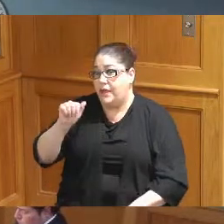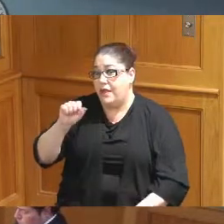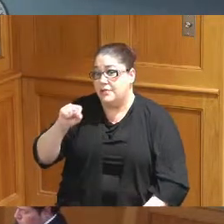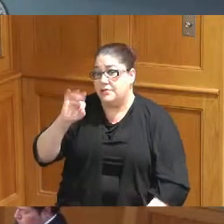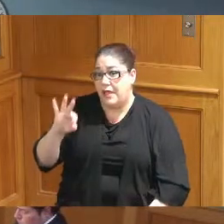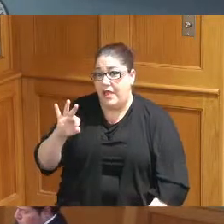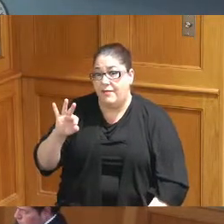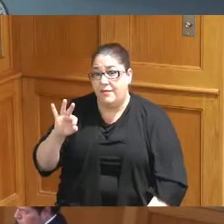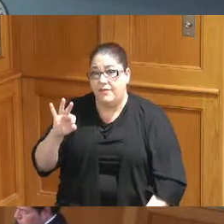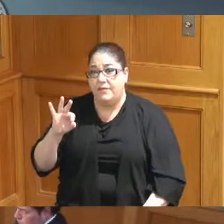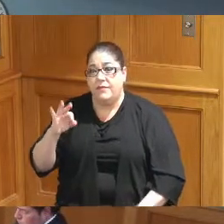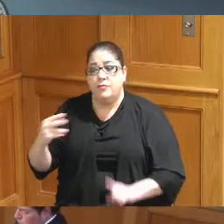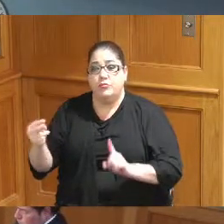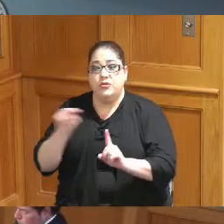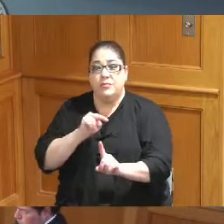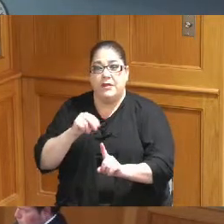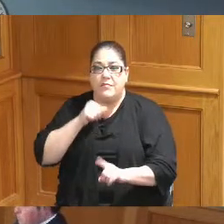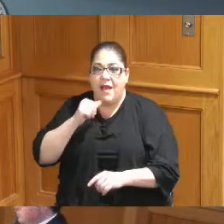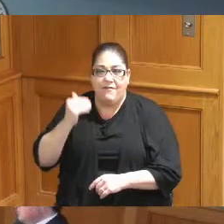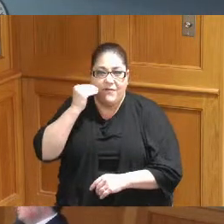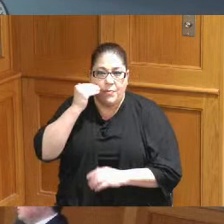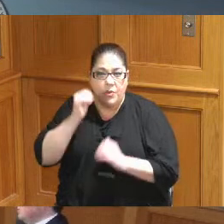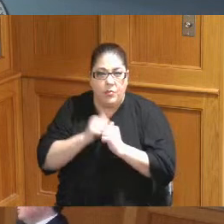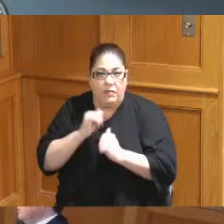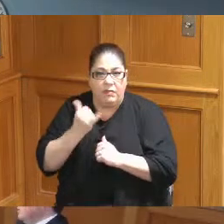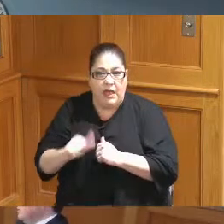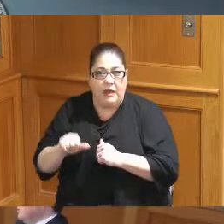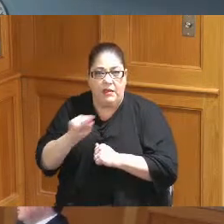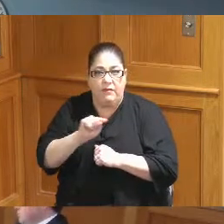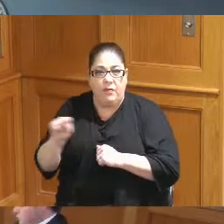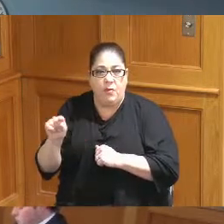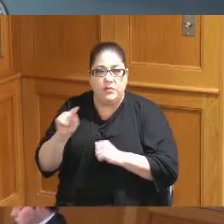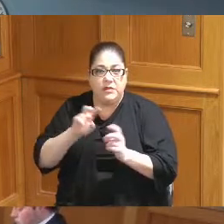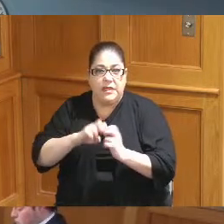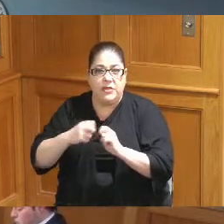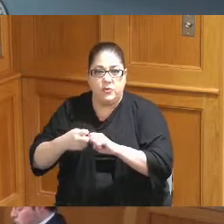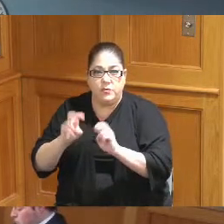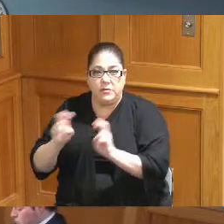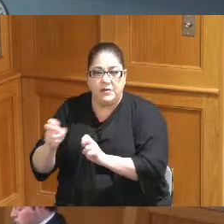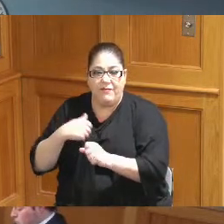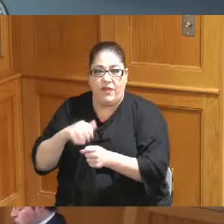a BSF perspective I'm not familiar with any of those issues in the location that we are